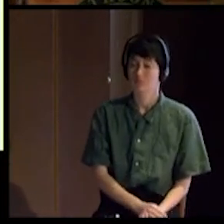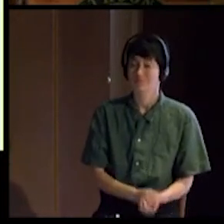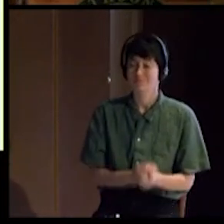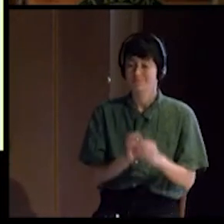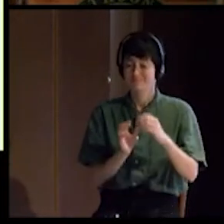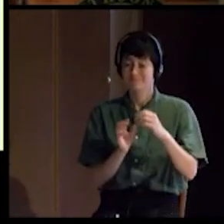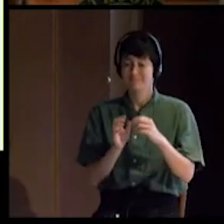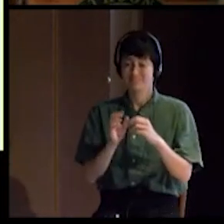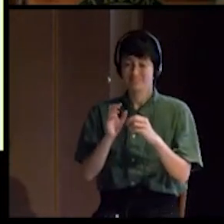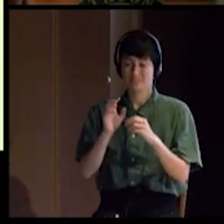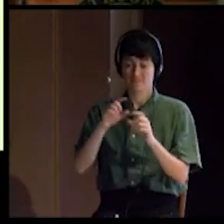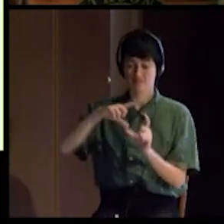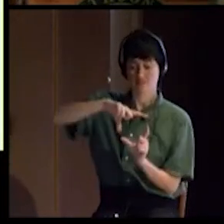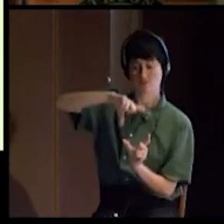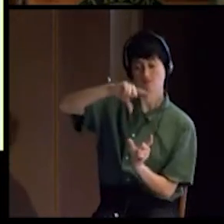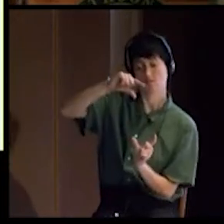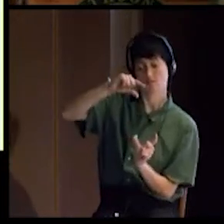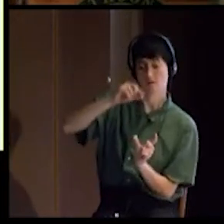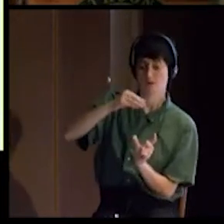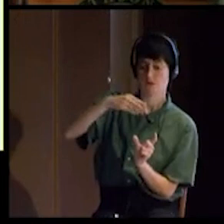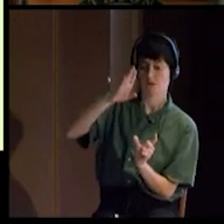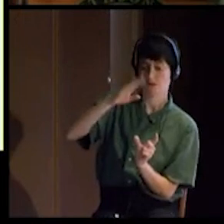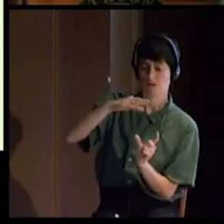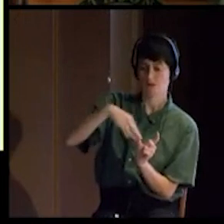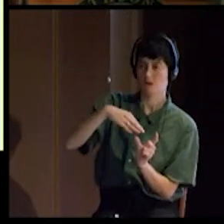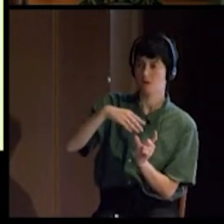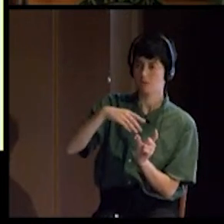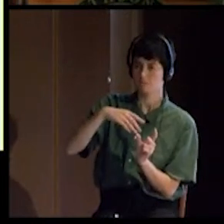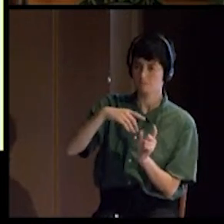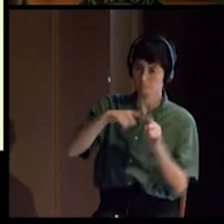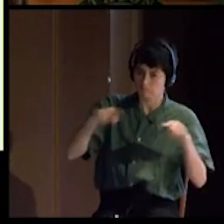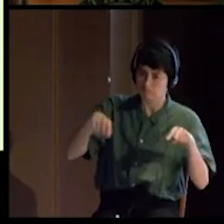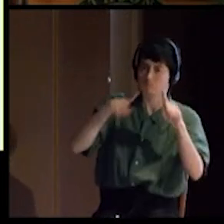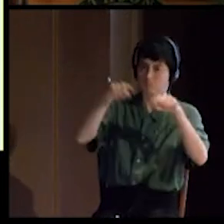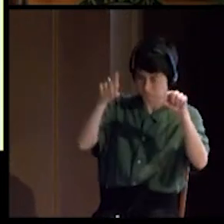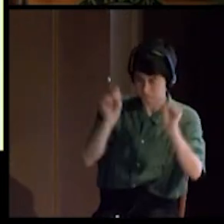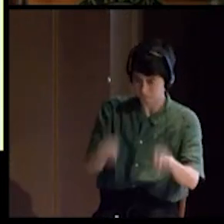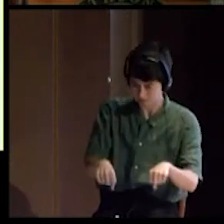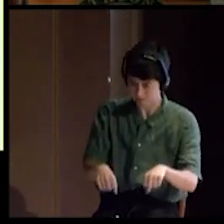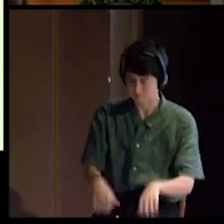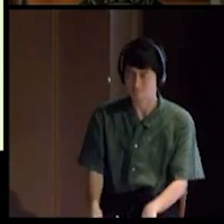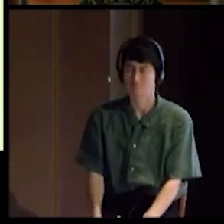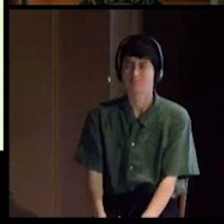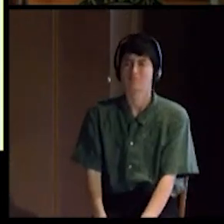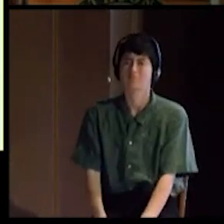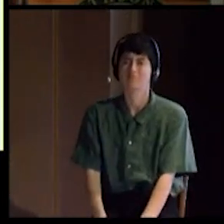So the project I'm gonna talk about now is part of the internships for two NHRE interns